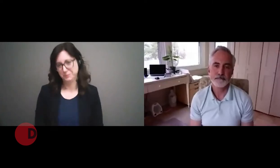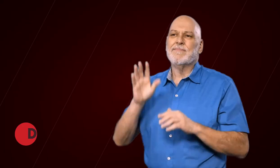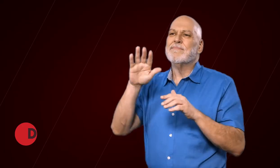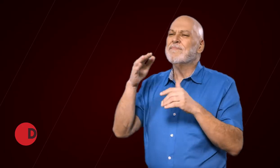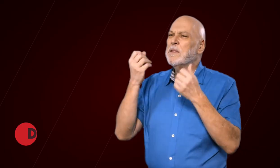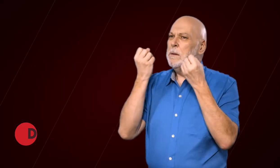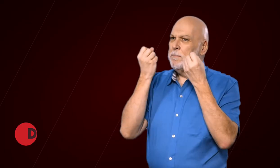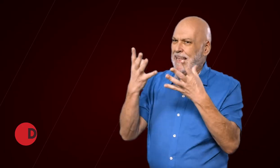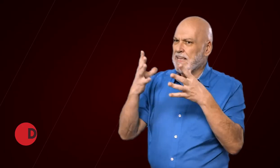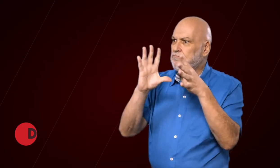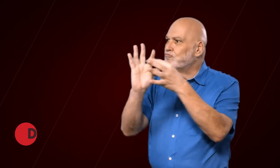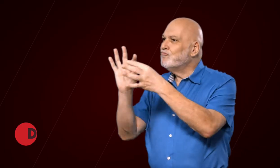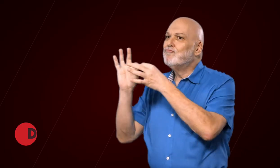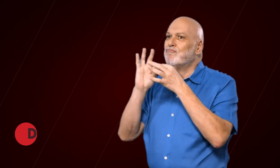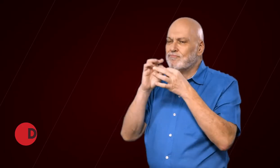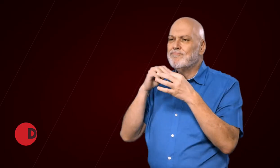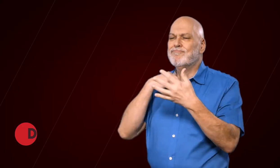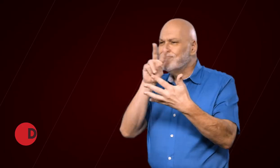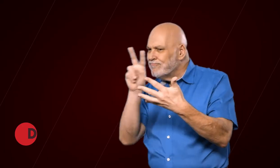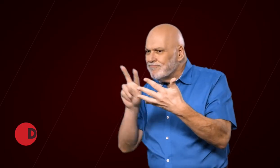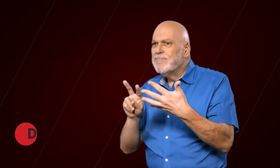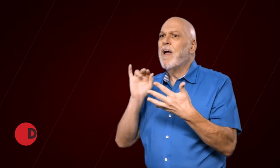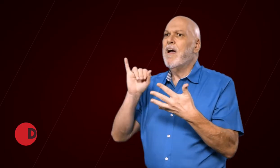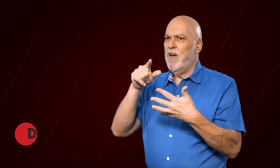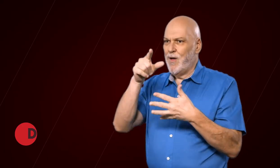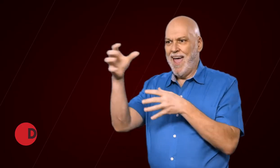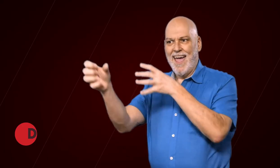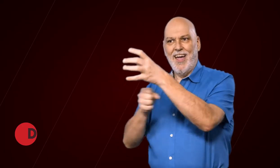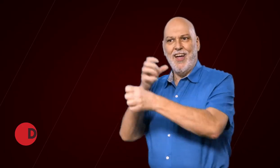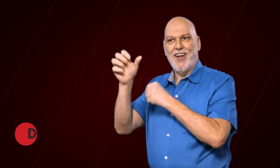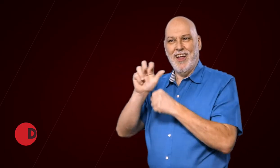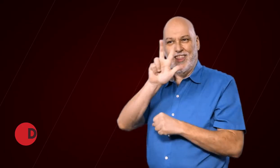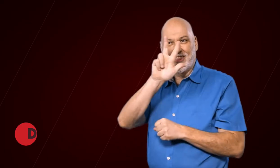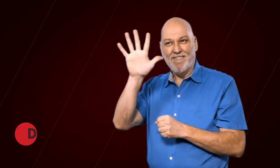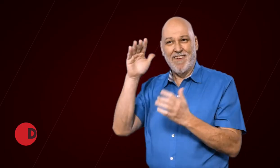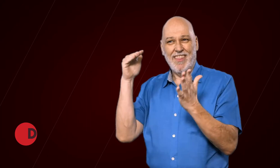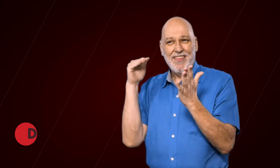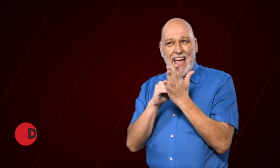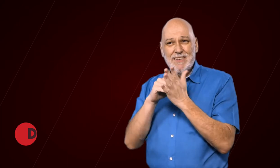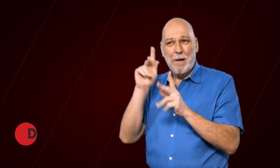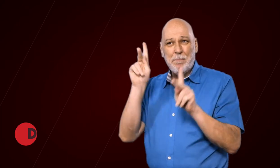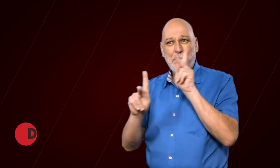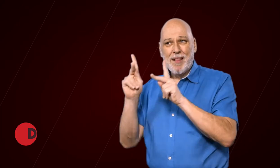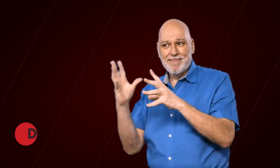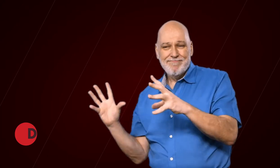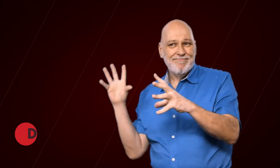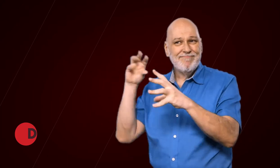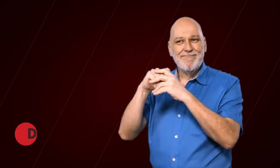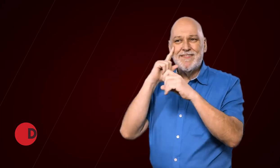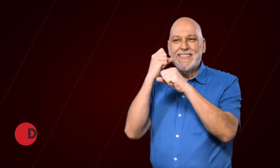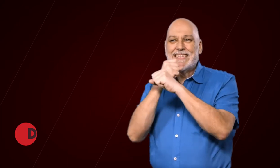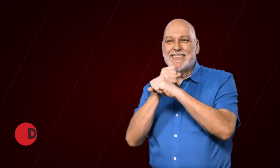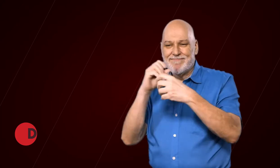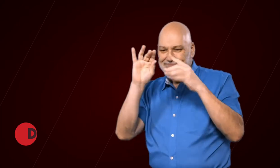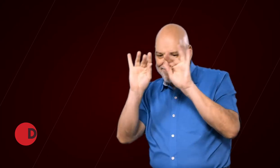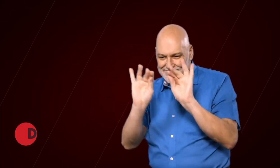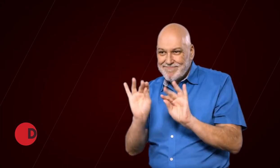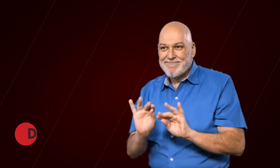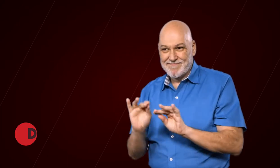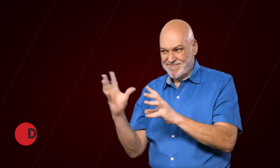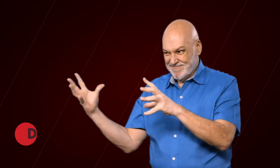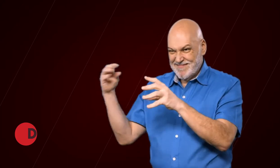[Anselmo]: I heard the Census will be hiring 35,000 people.